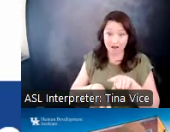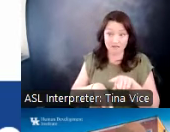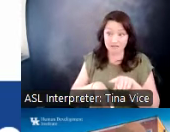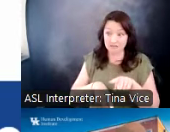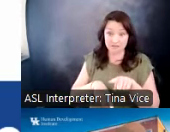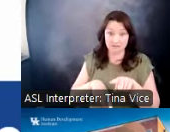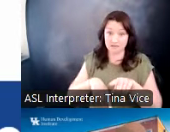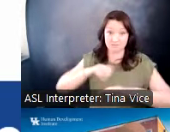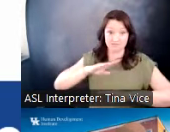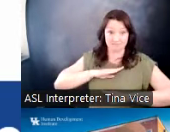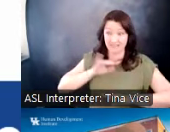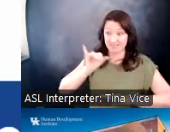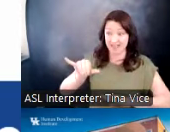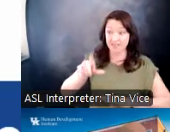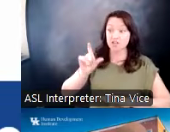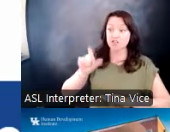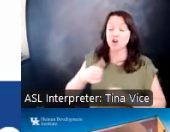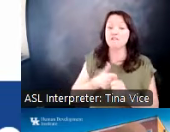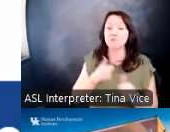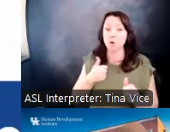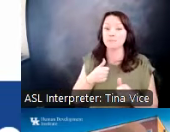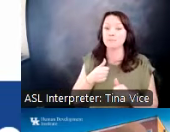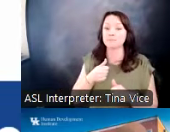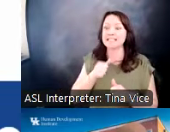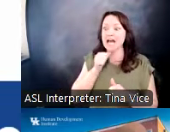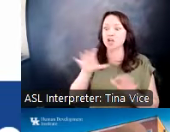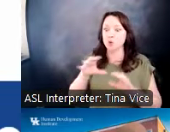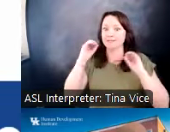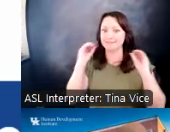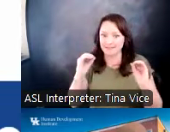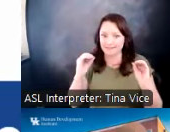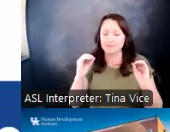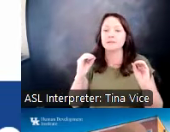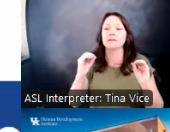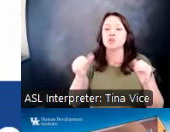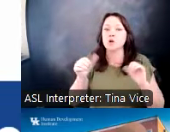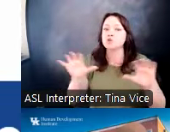avoid inactivity and do what they can